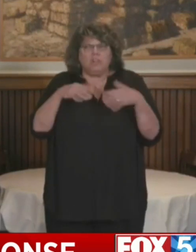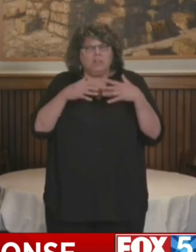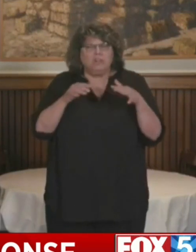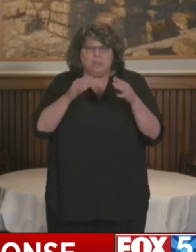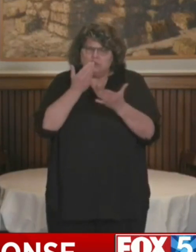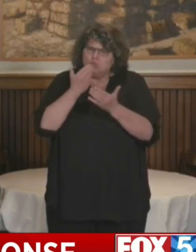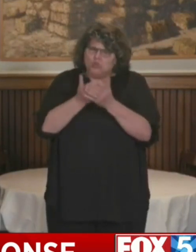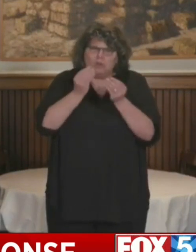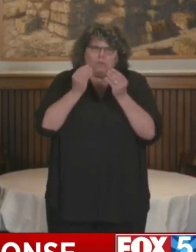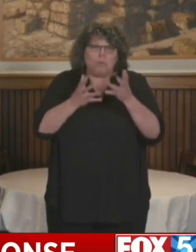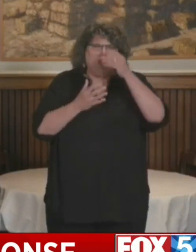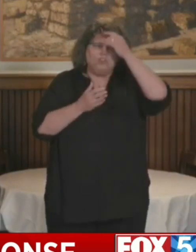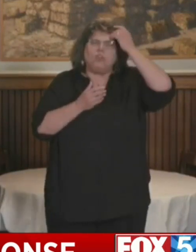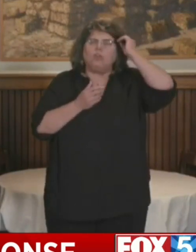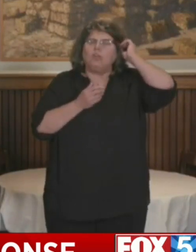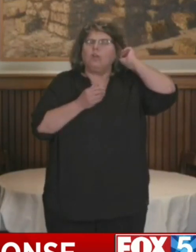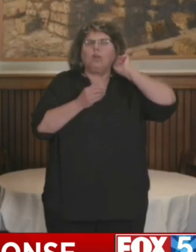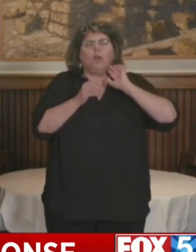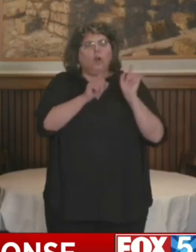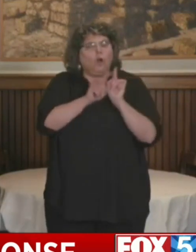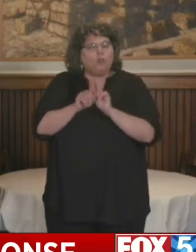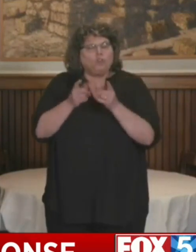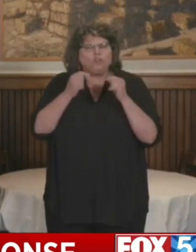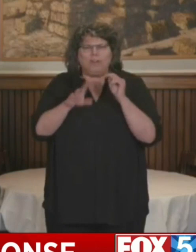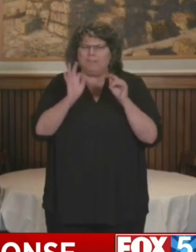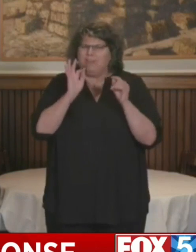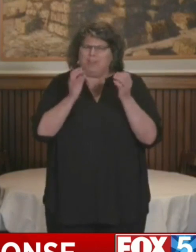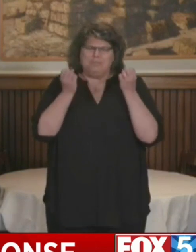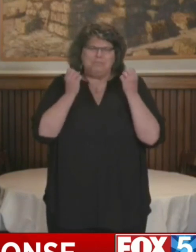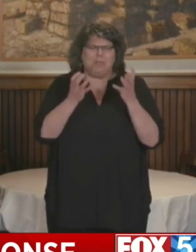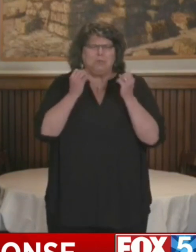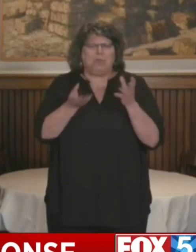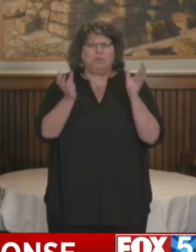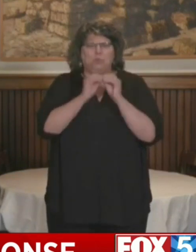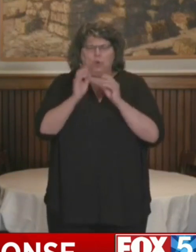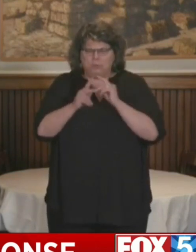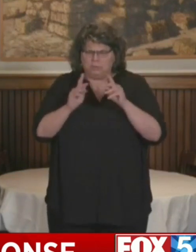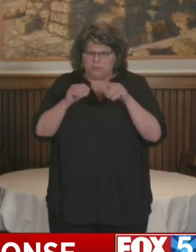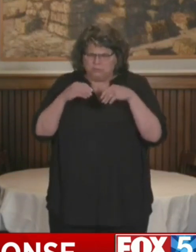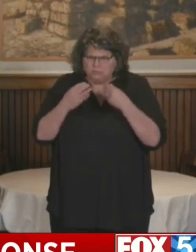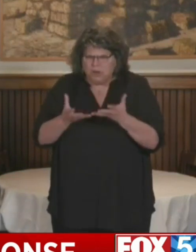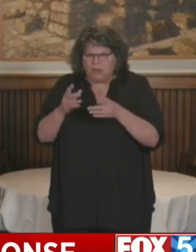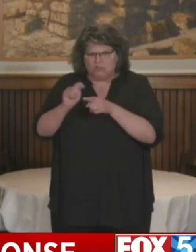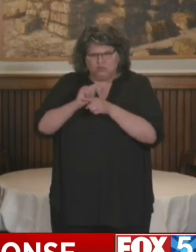TIME WE'RE SEEING THE SPREAD OF THAT CAPACITY IN A VERY MEANINGFUL. WAY. WE ARE ALSO